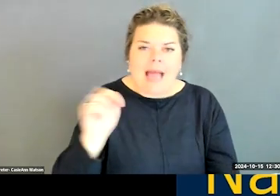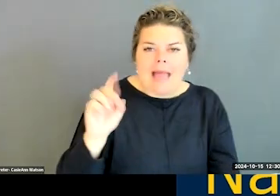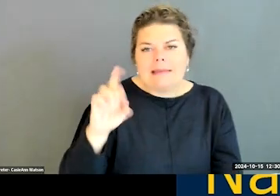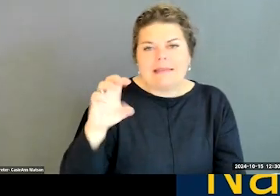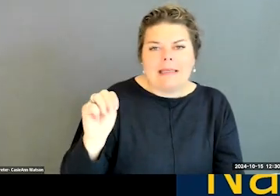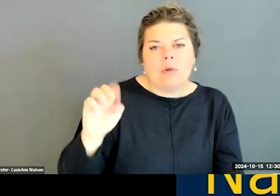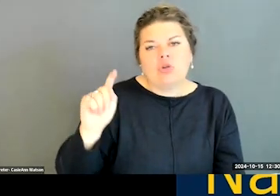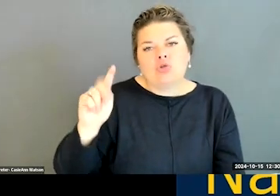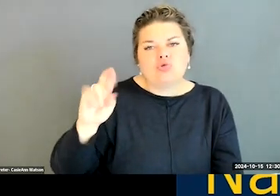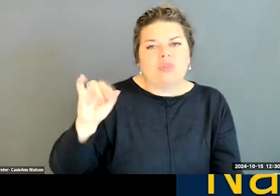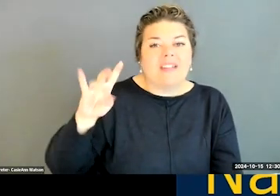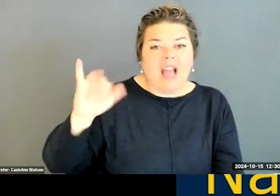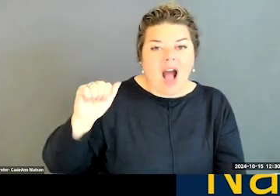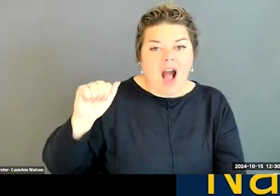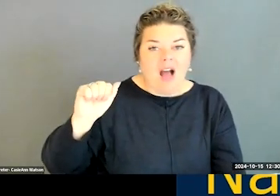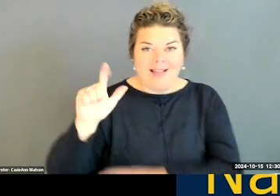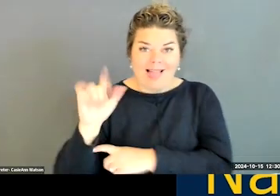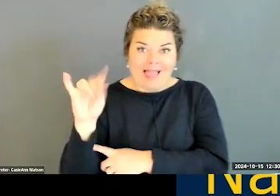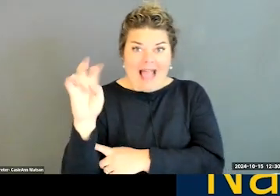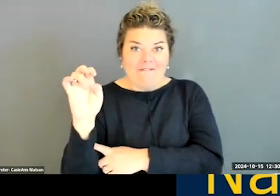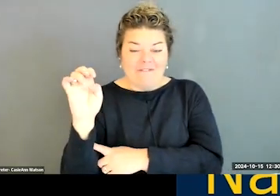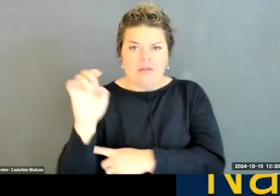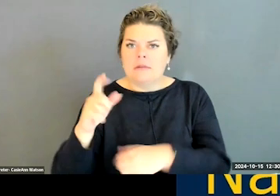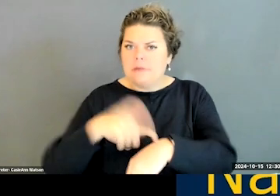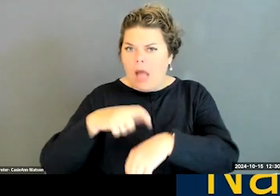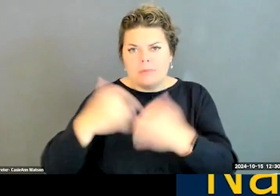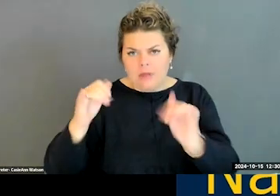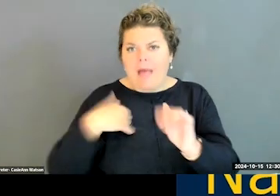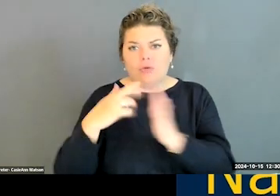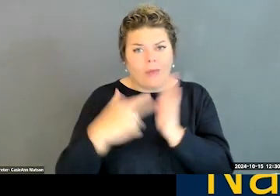There's still time to register for this really fun and exciting event, we hope you'll do so.